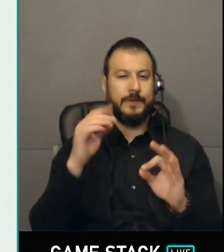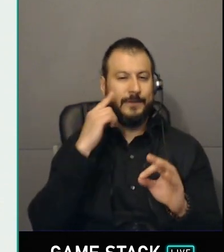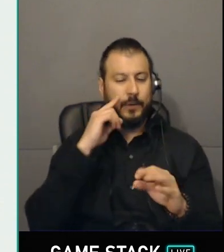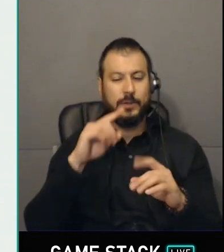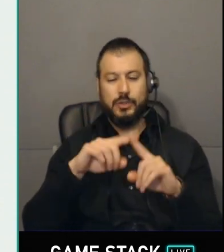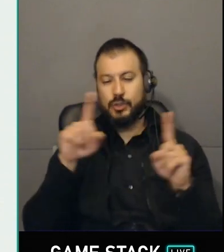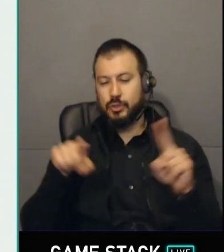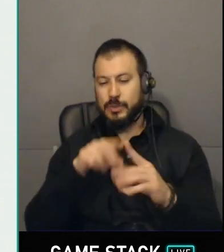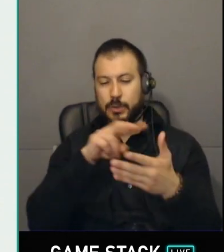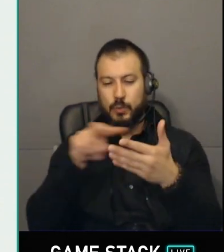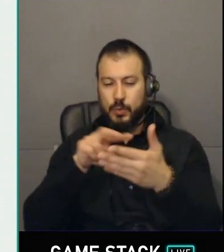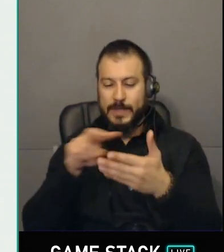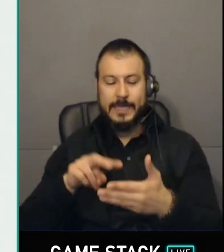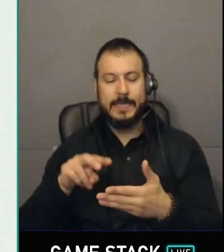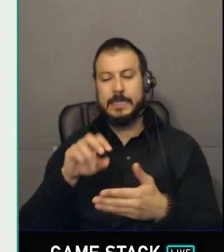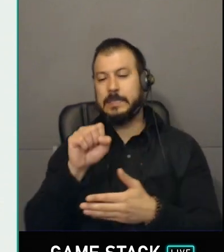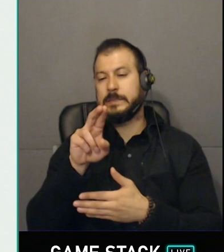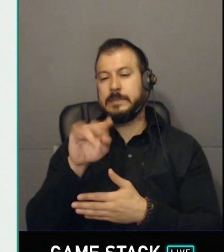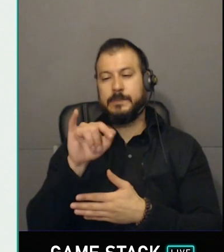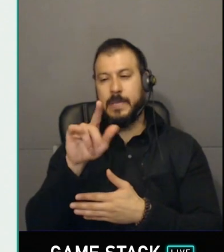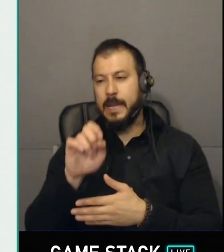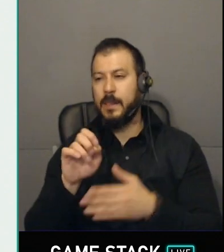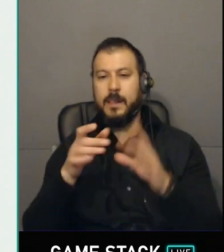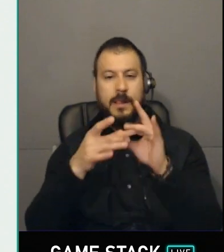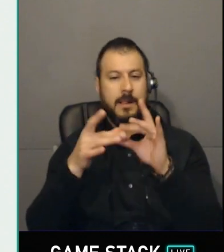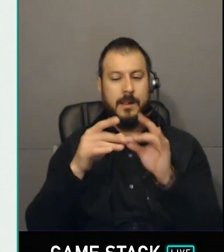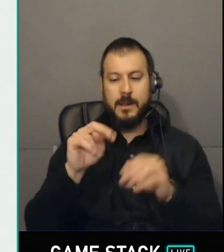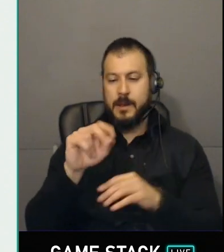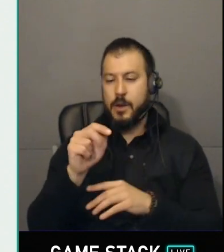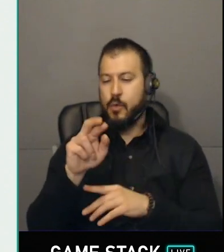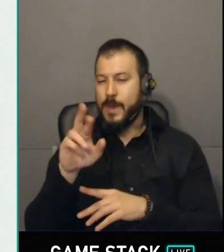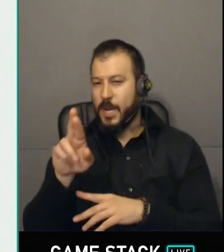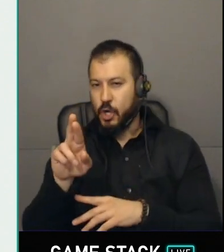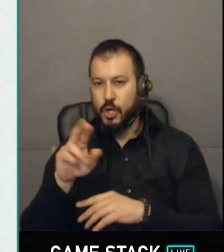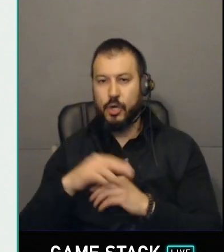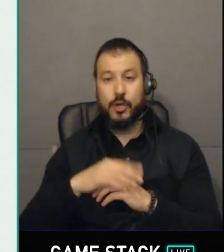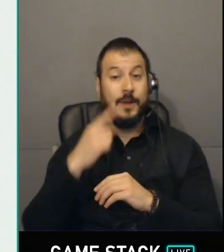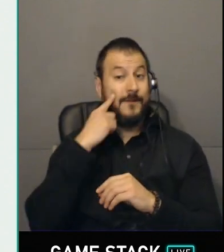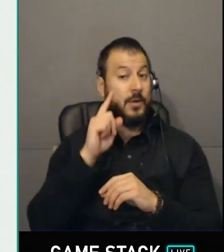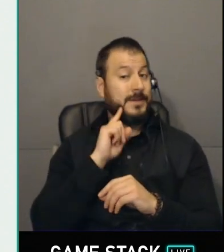subtitle reading, narrators. For deaf and hard of hearing